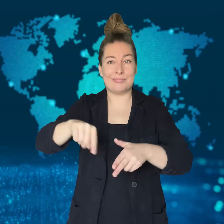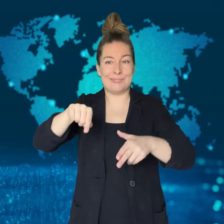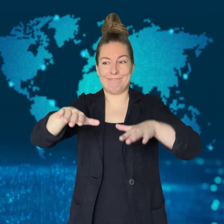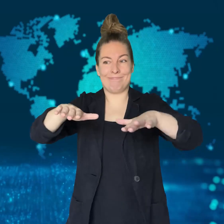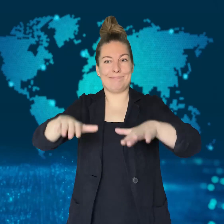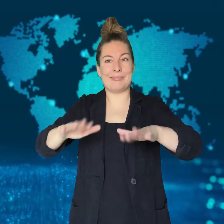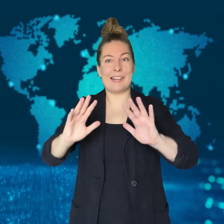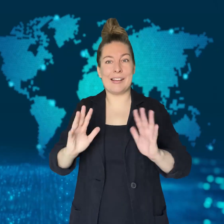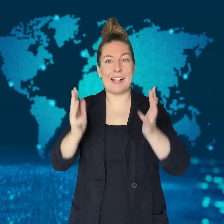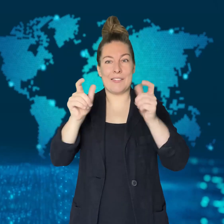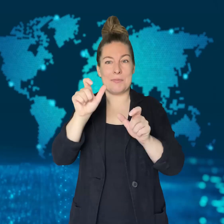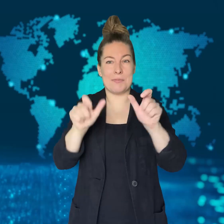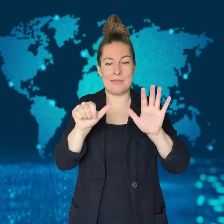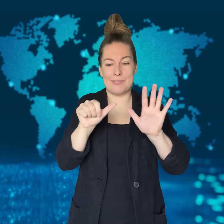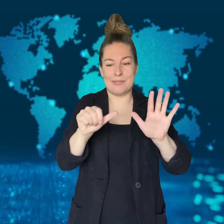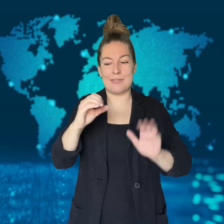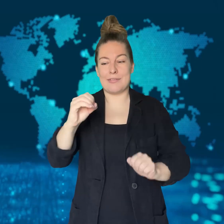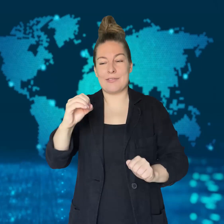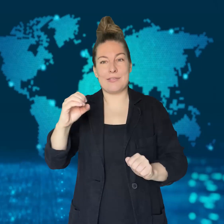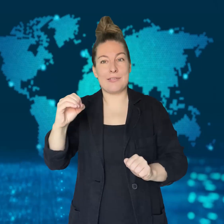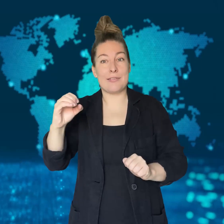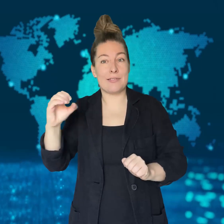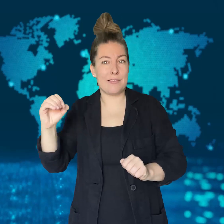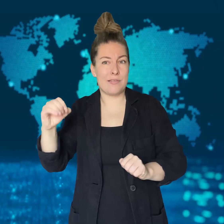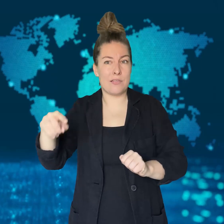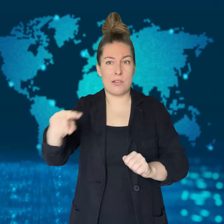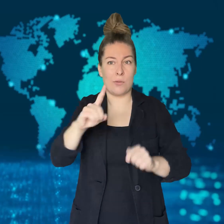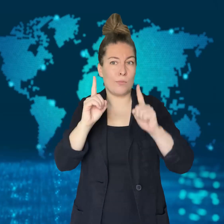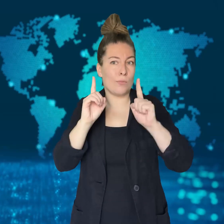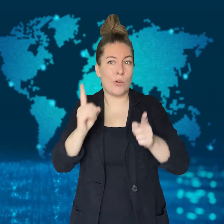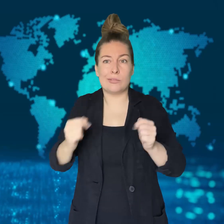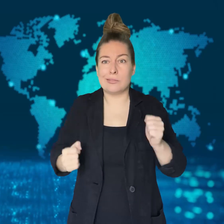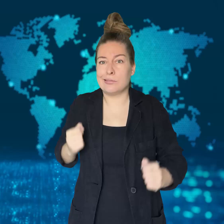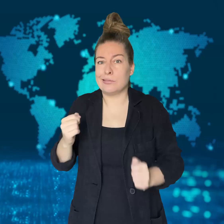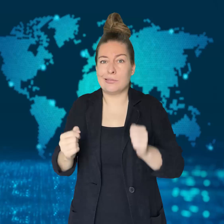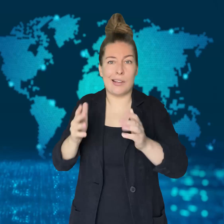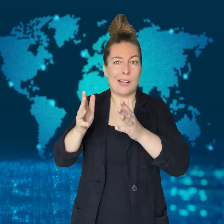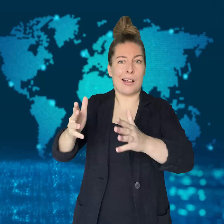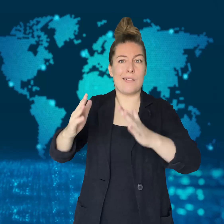a heavily armed Haitian gang attacked Haiti's center in Pont-SondÃƒÂ©.